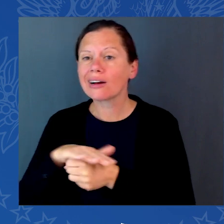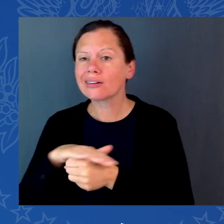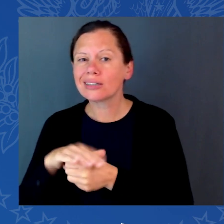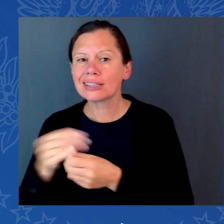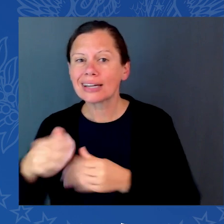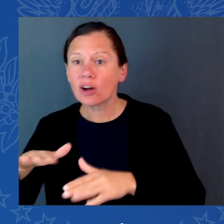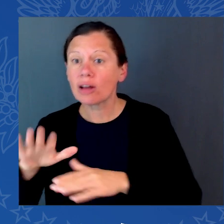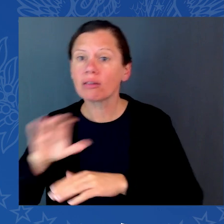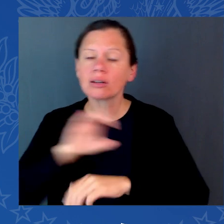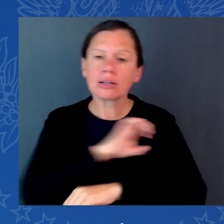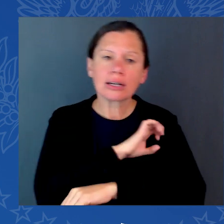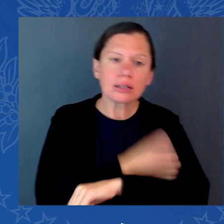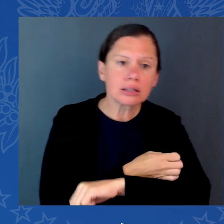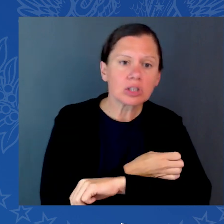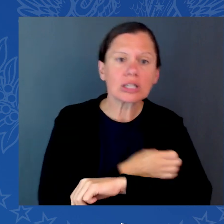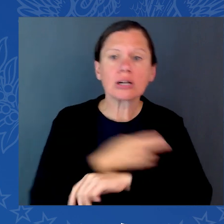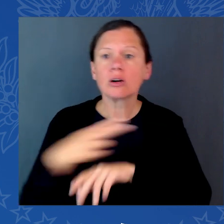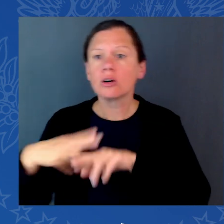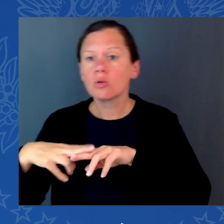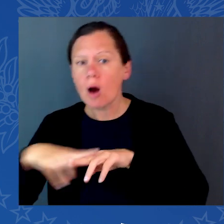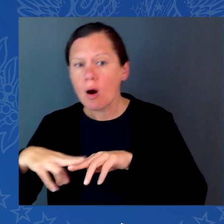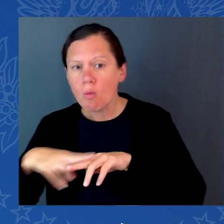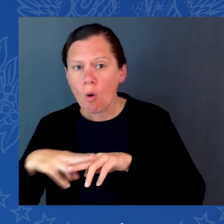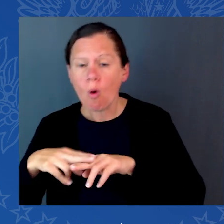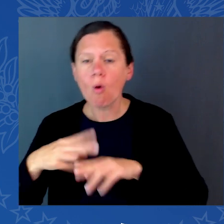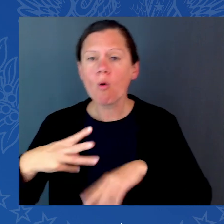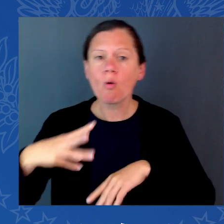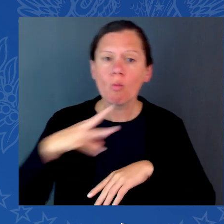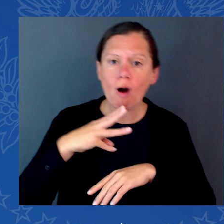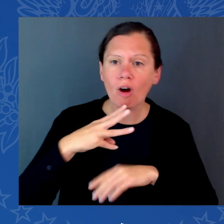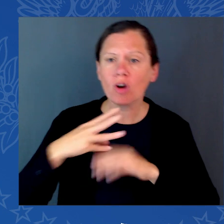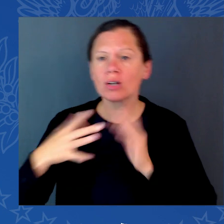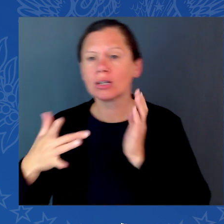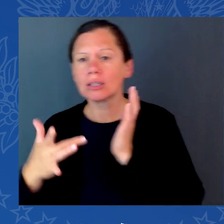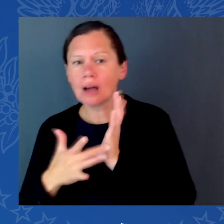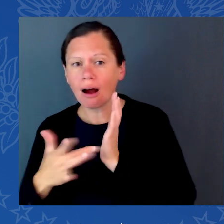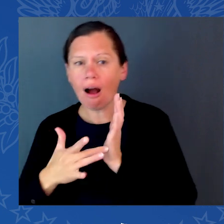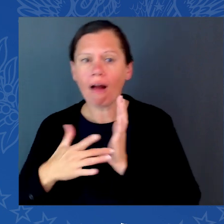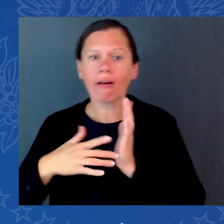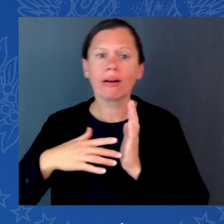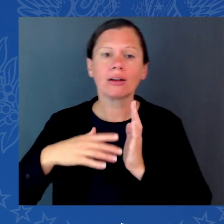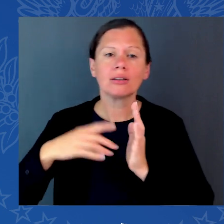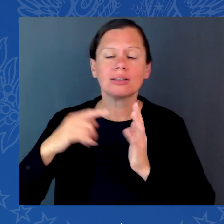In these endeavors, we have laid special emphasis